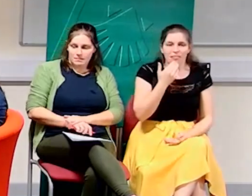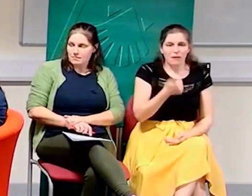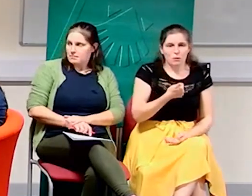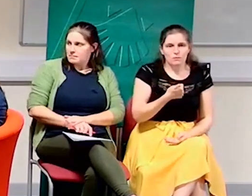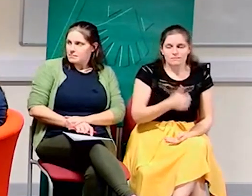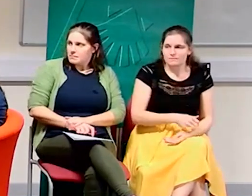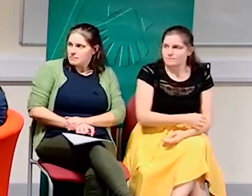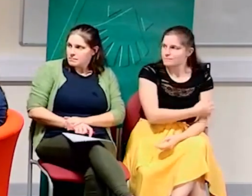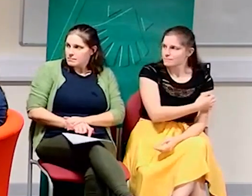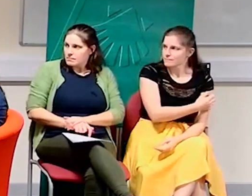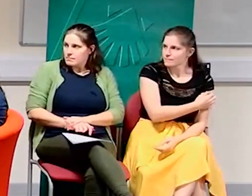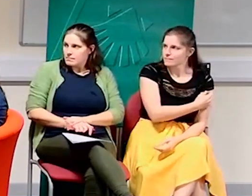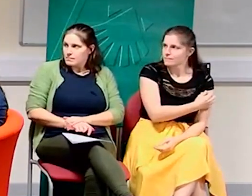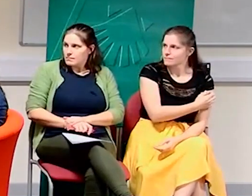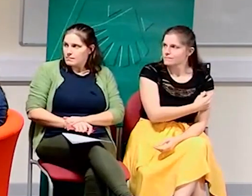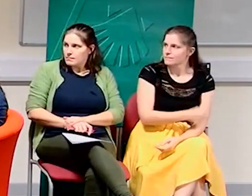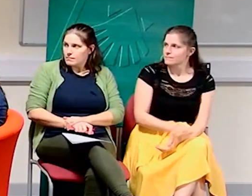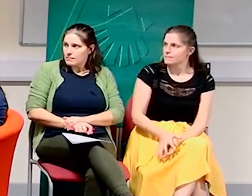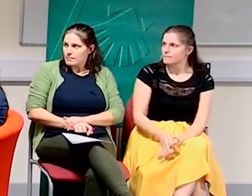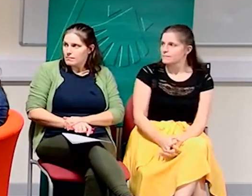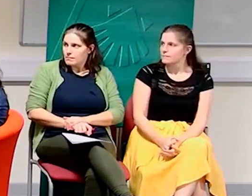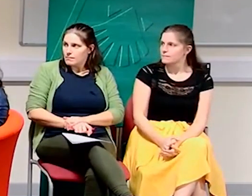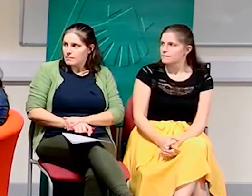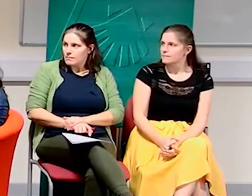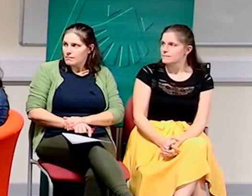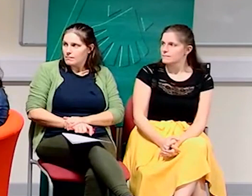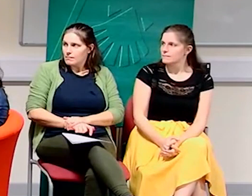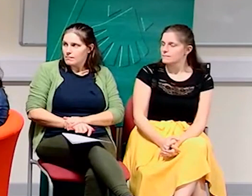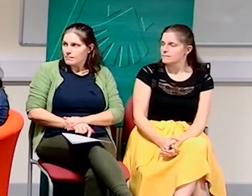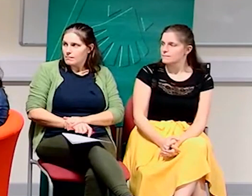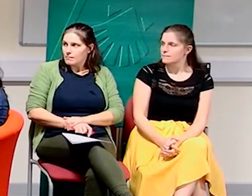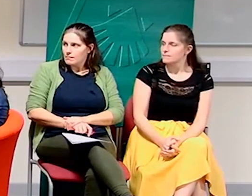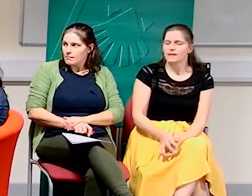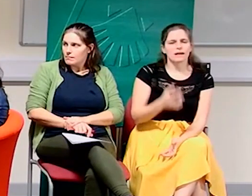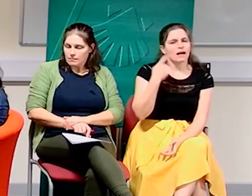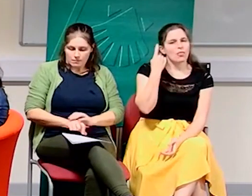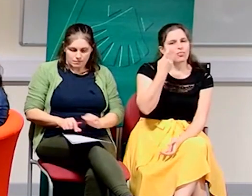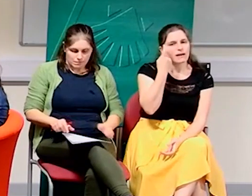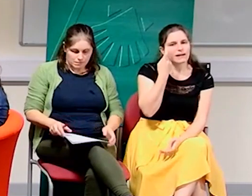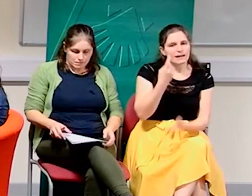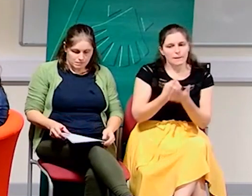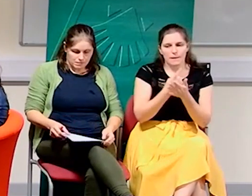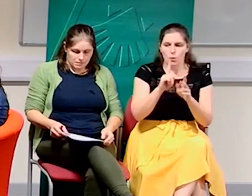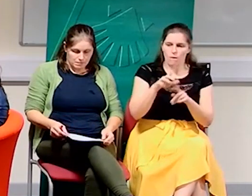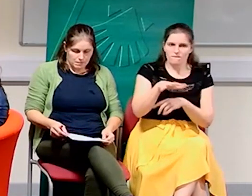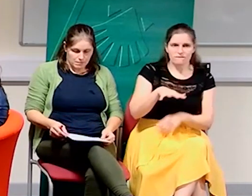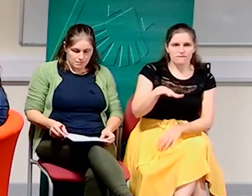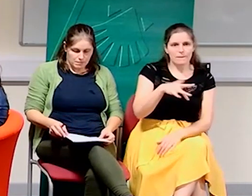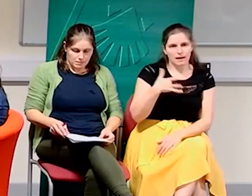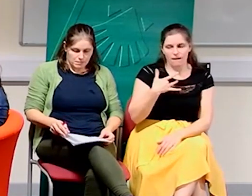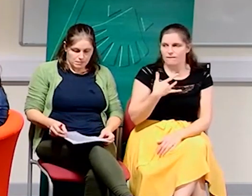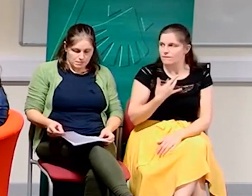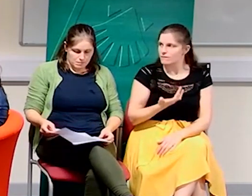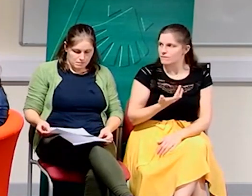um perhaps if we have a think now also about family life and Ruth maybe it's a good place